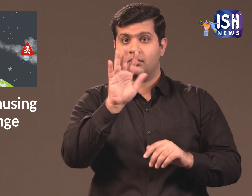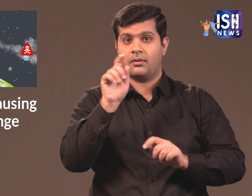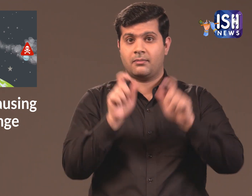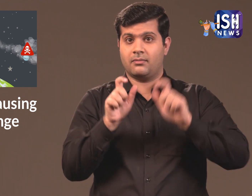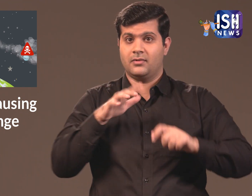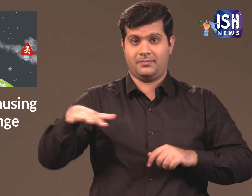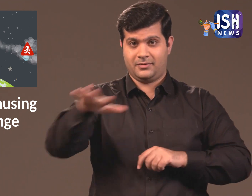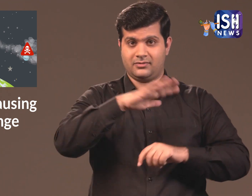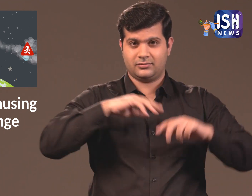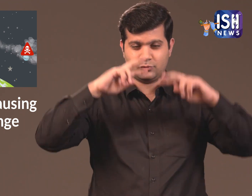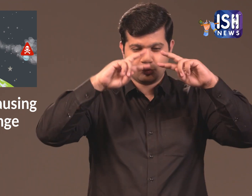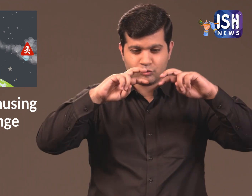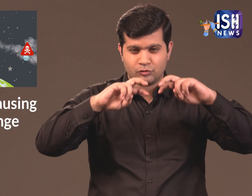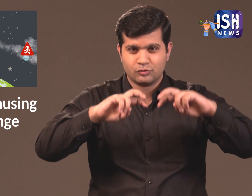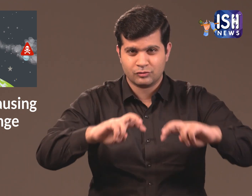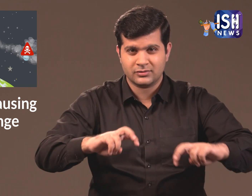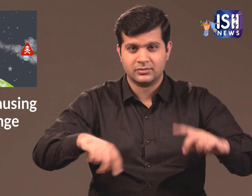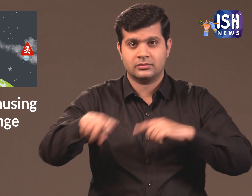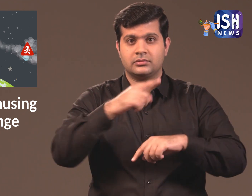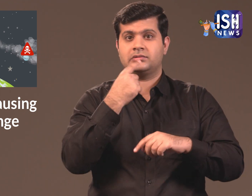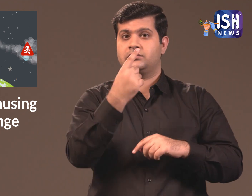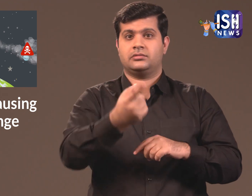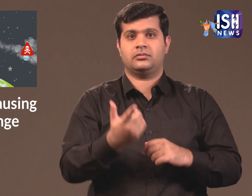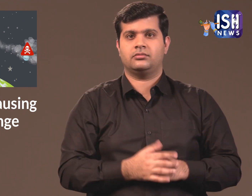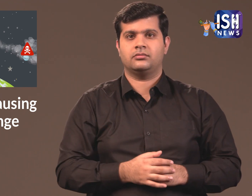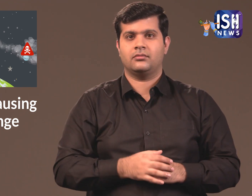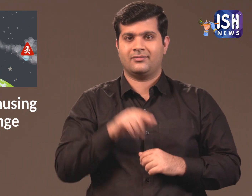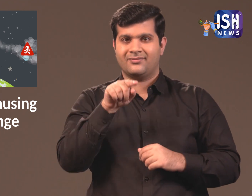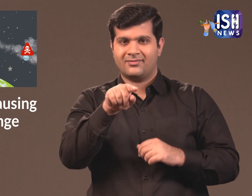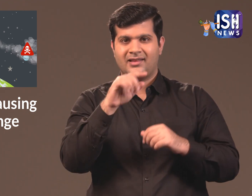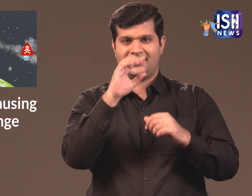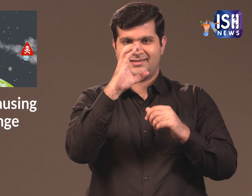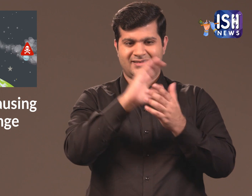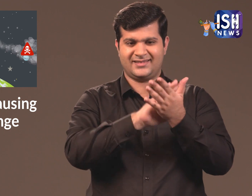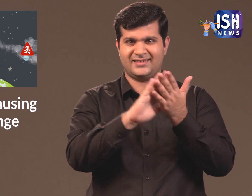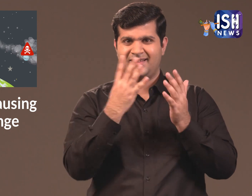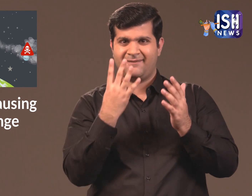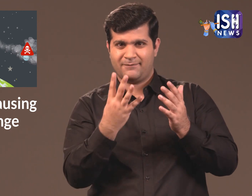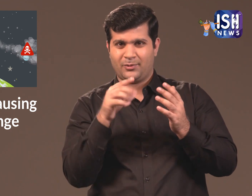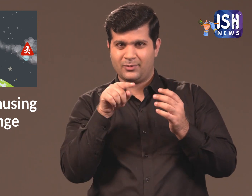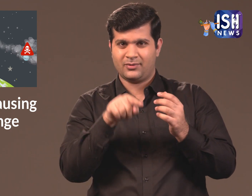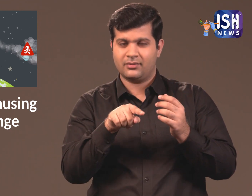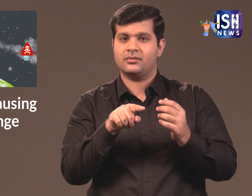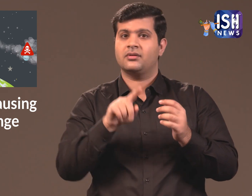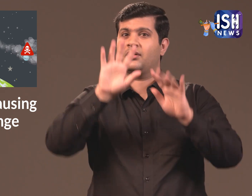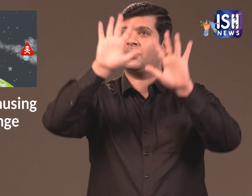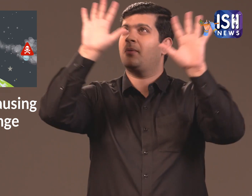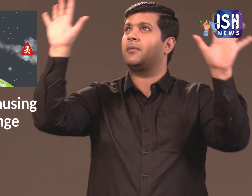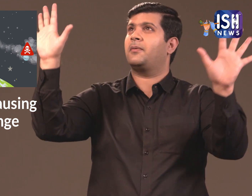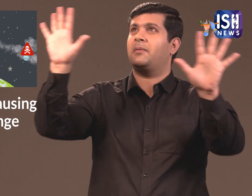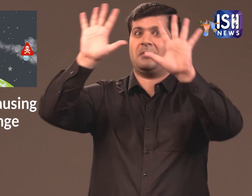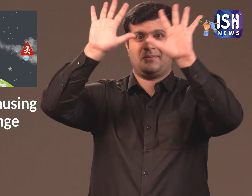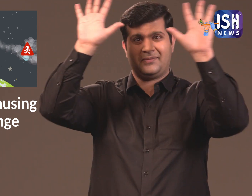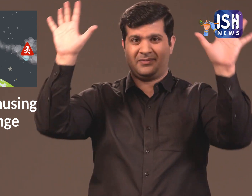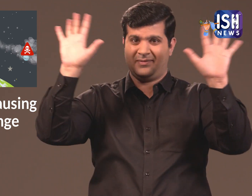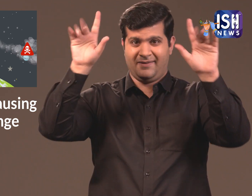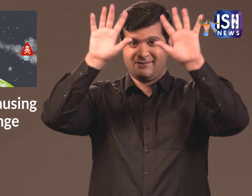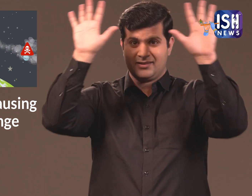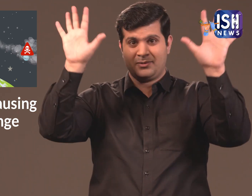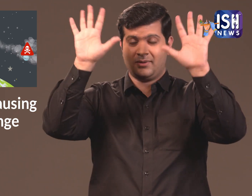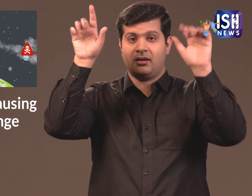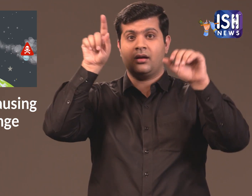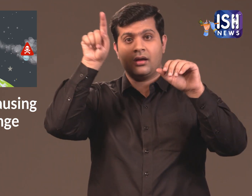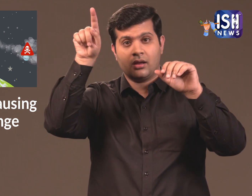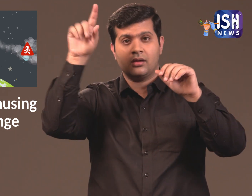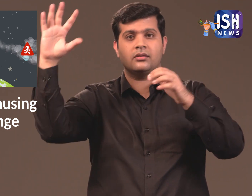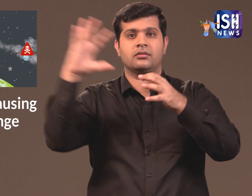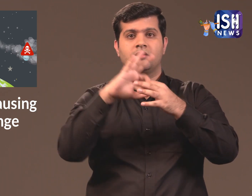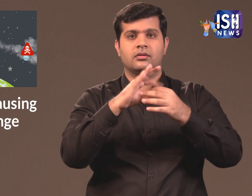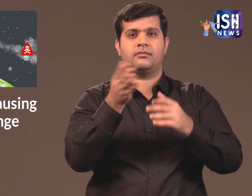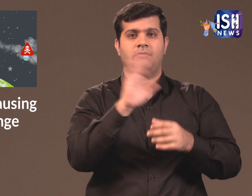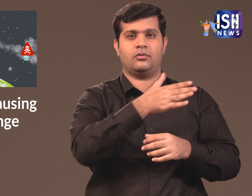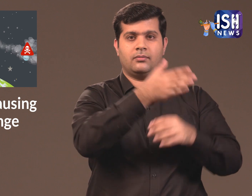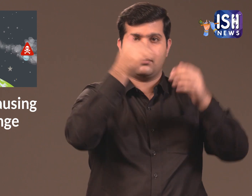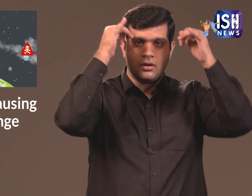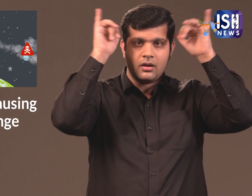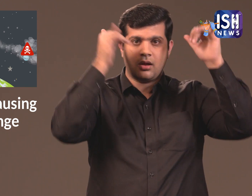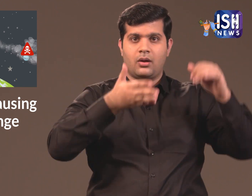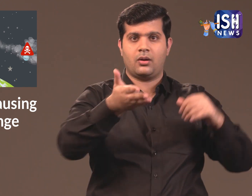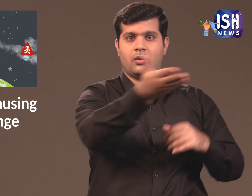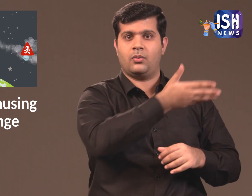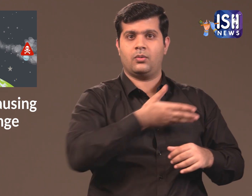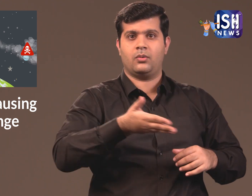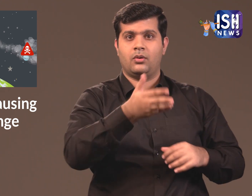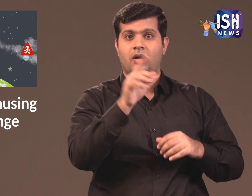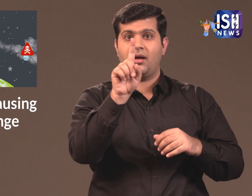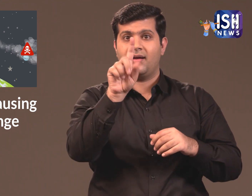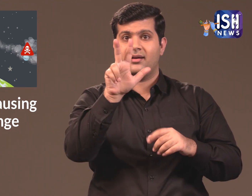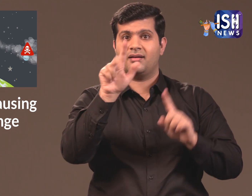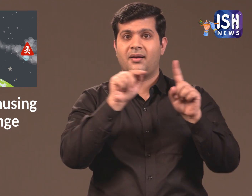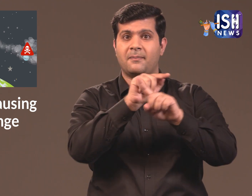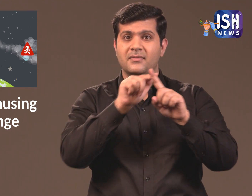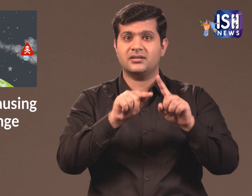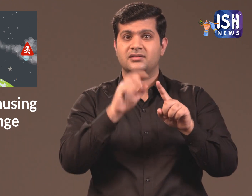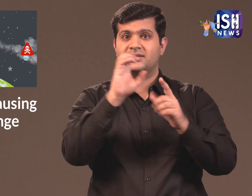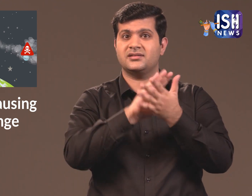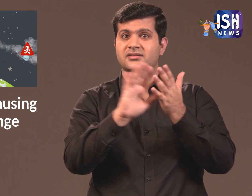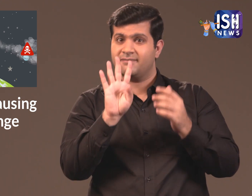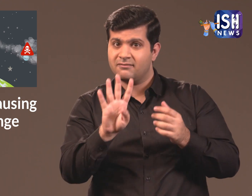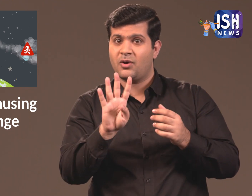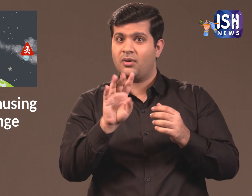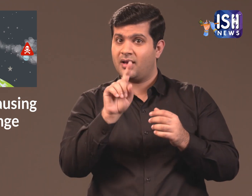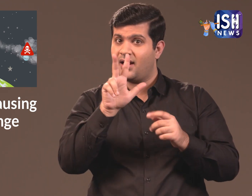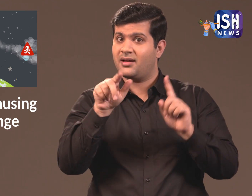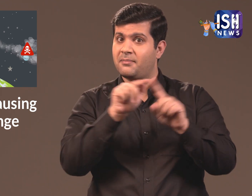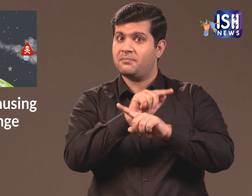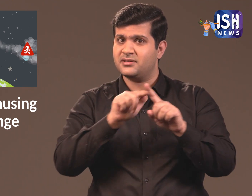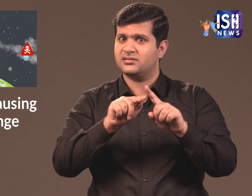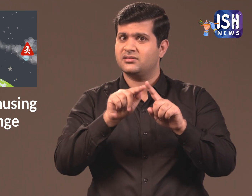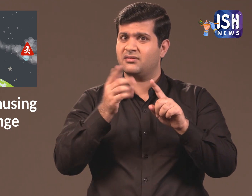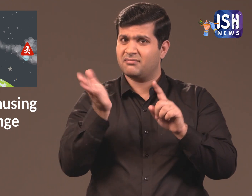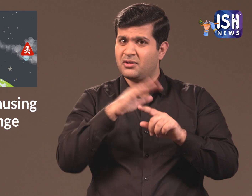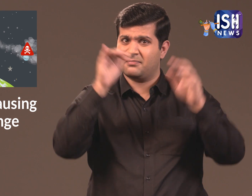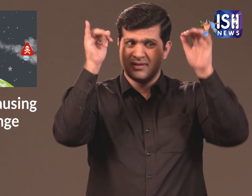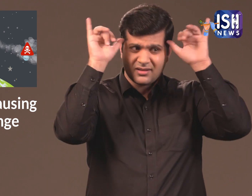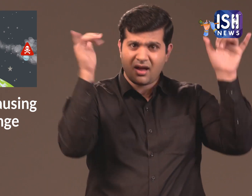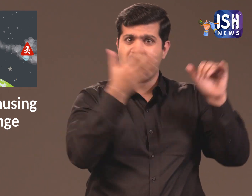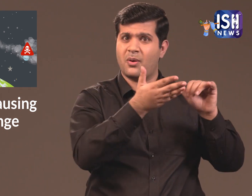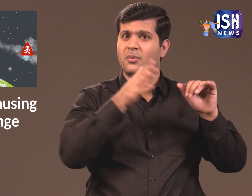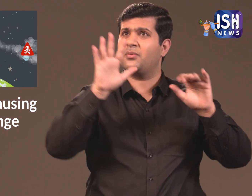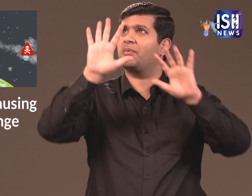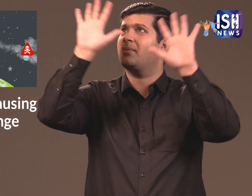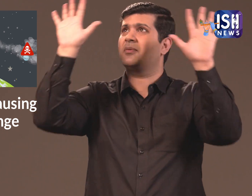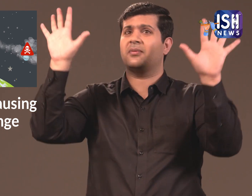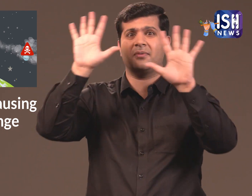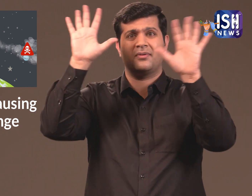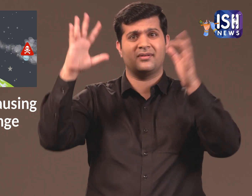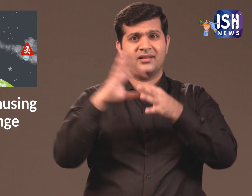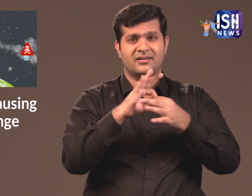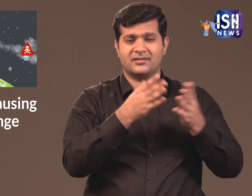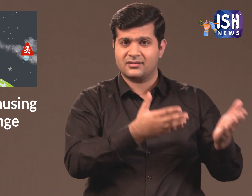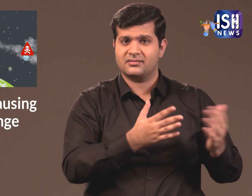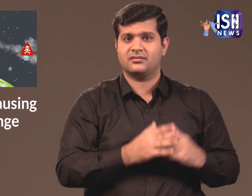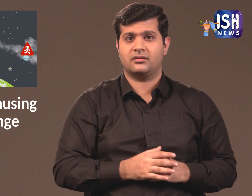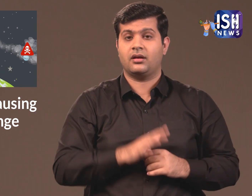Researchers say that 18% of the Methane-CH4 in the atmosphere is given out by cows.